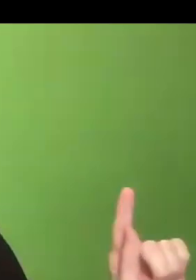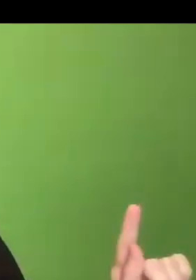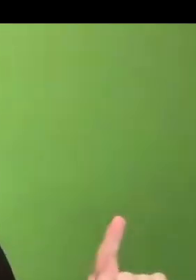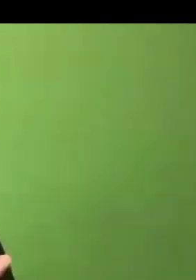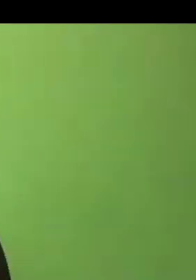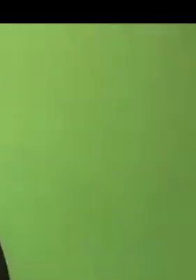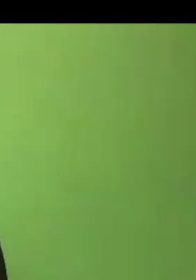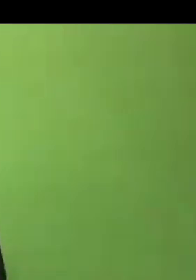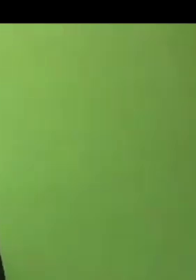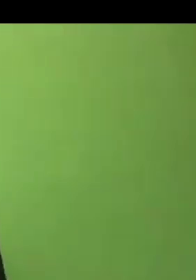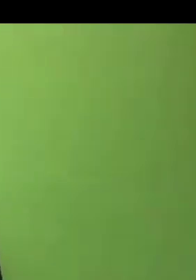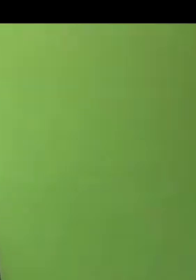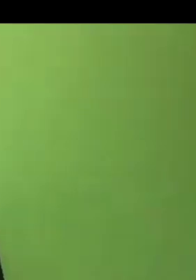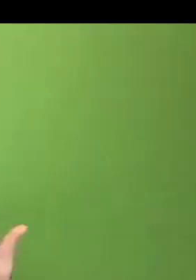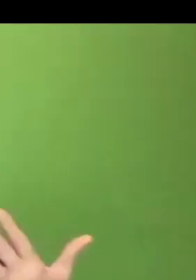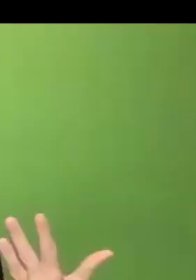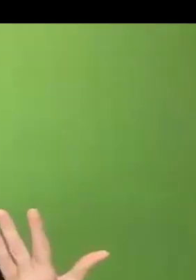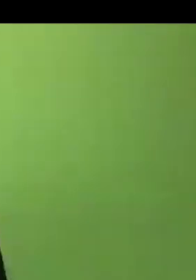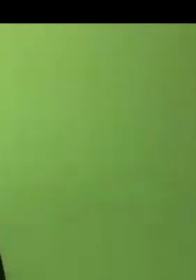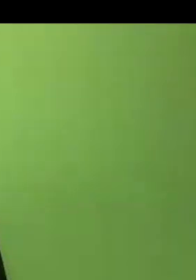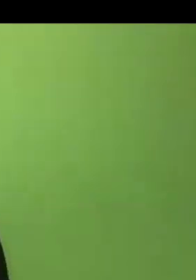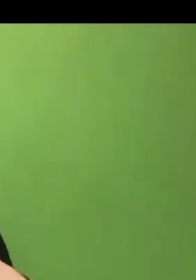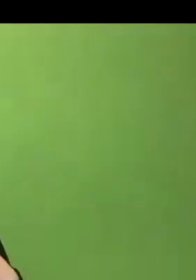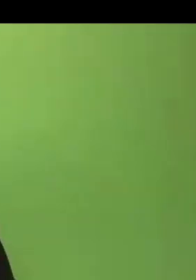this mahi going.